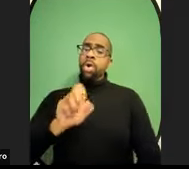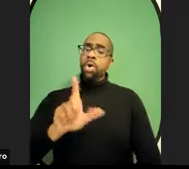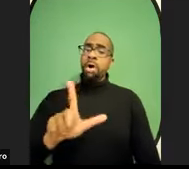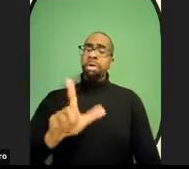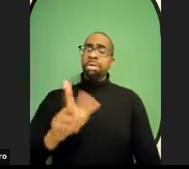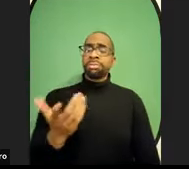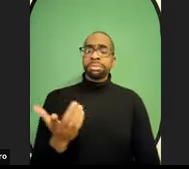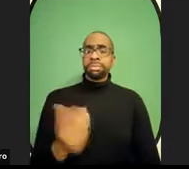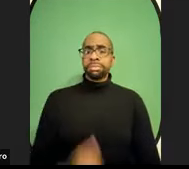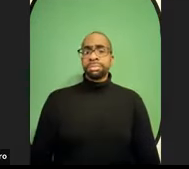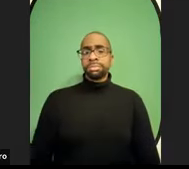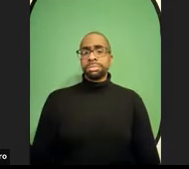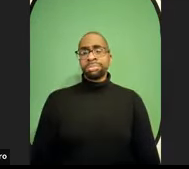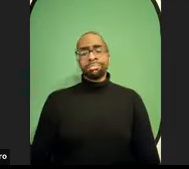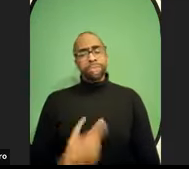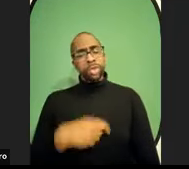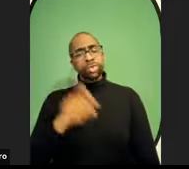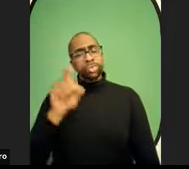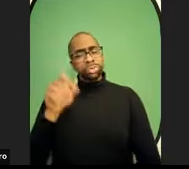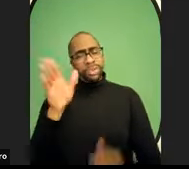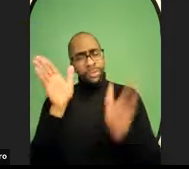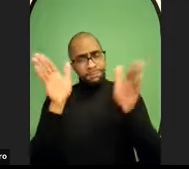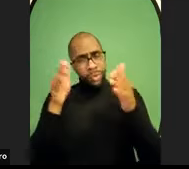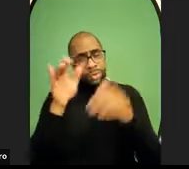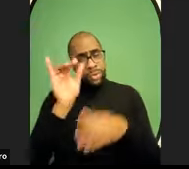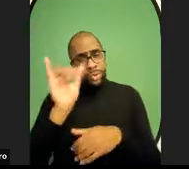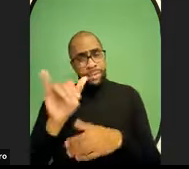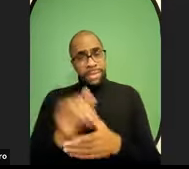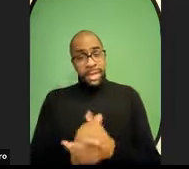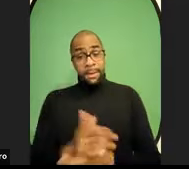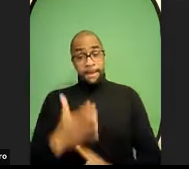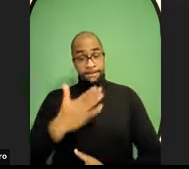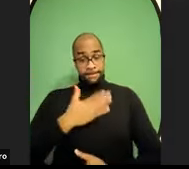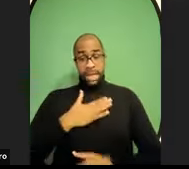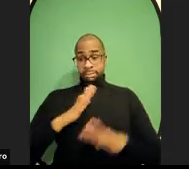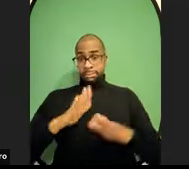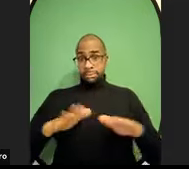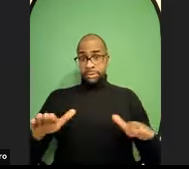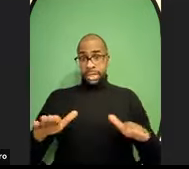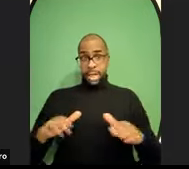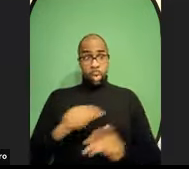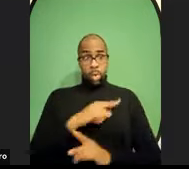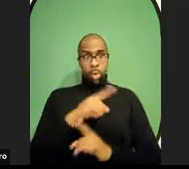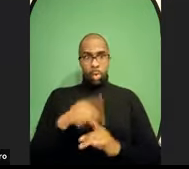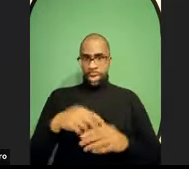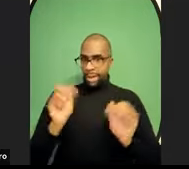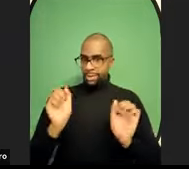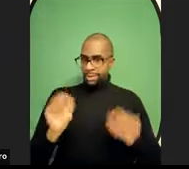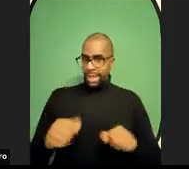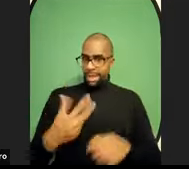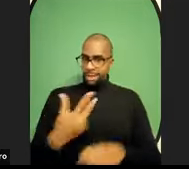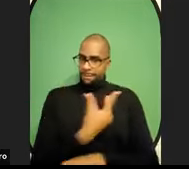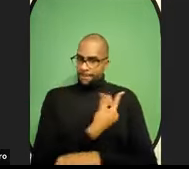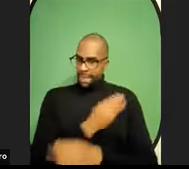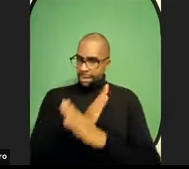of lung whole. I mean you have to put that in in I mean you have to put that in in perspective but to me, you know in perspective but to me, you know, for my child has a minute